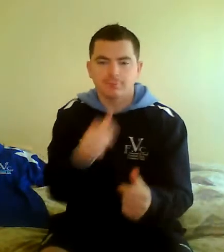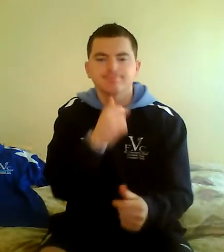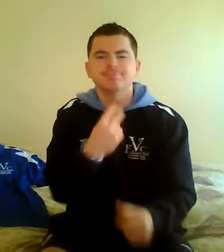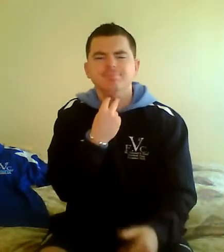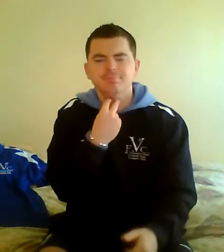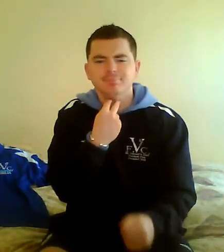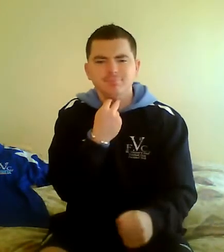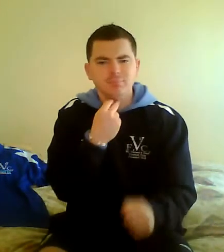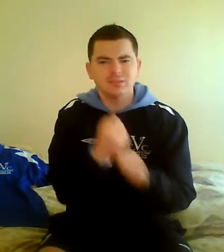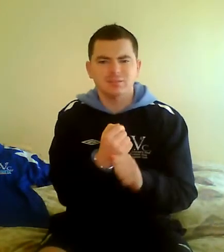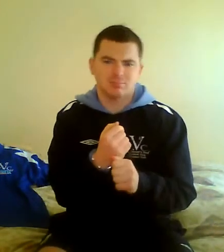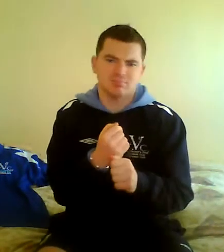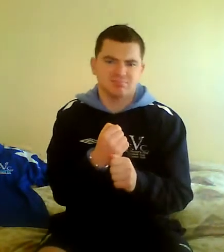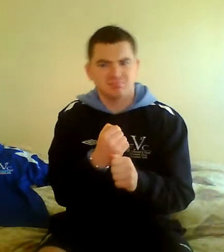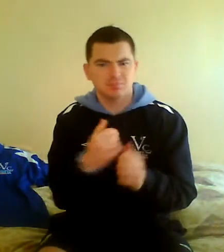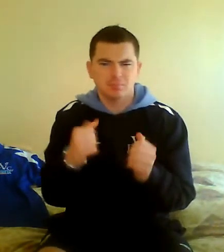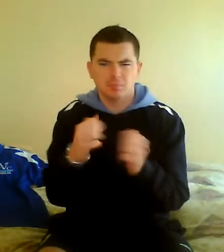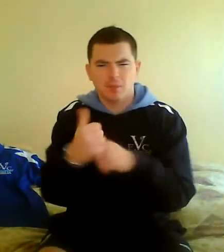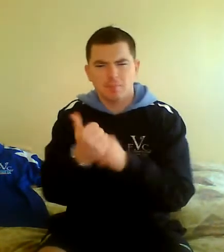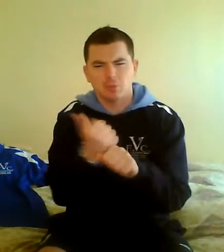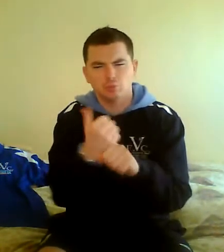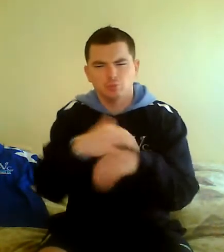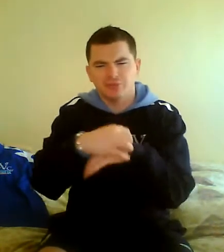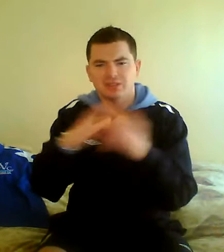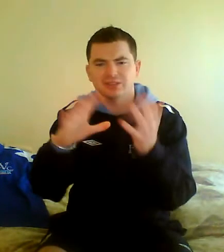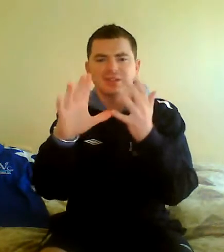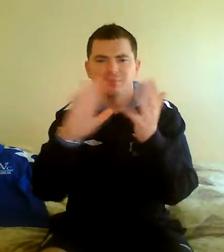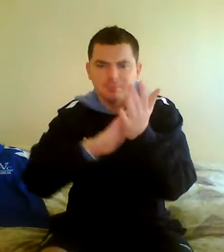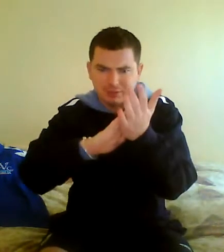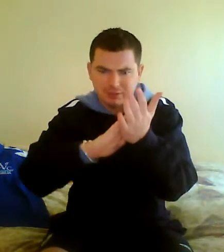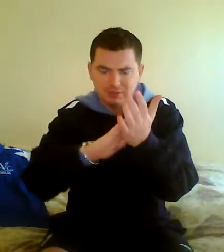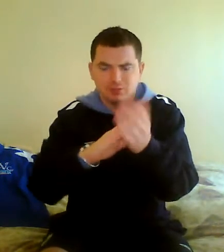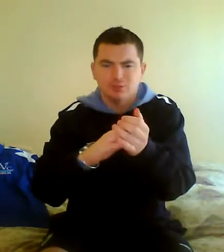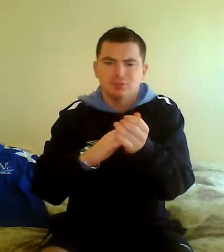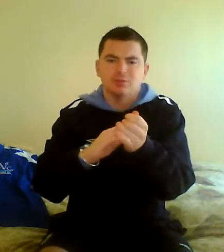Disappointment struck after roughly 10 minutes had passed